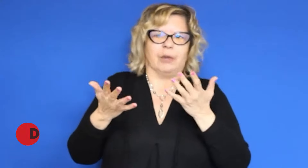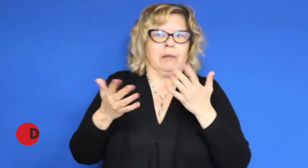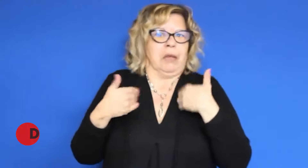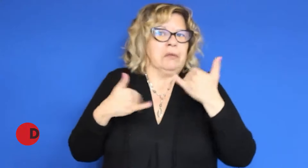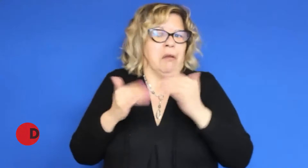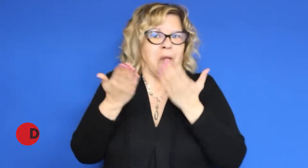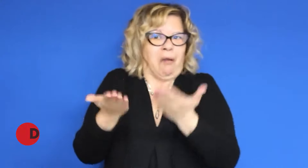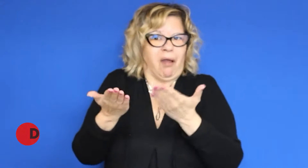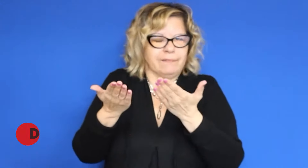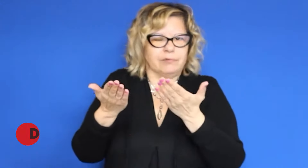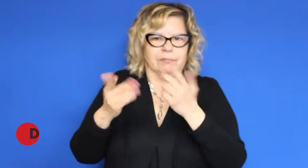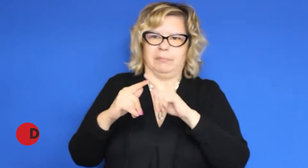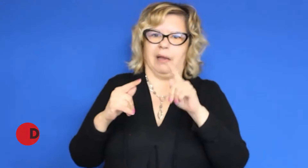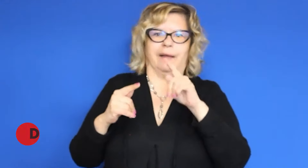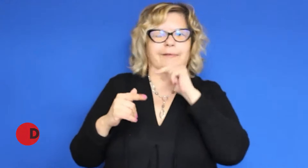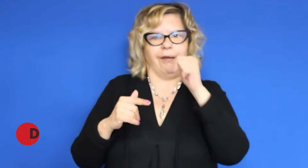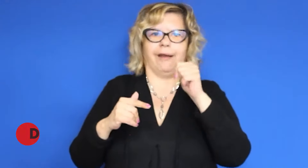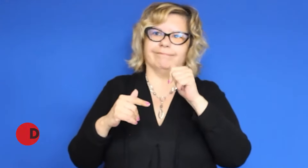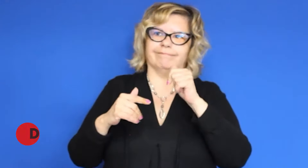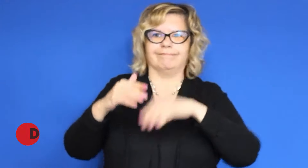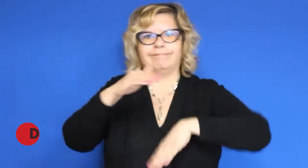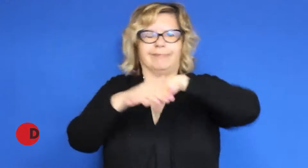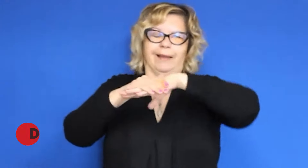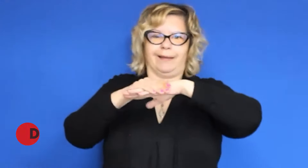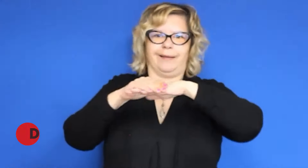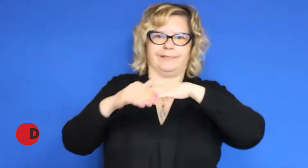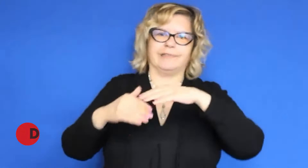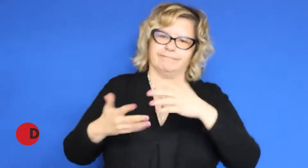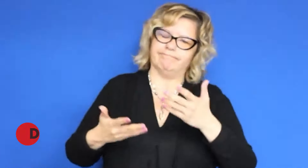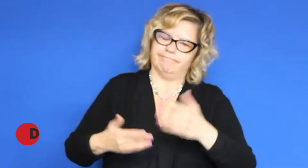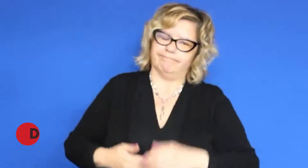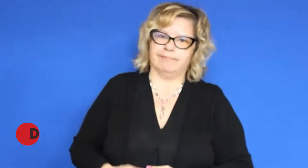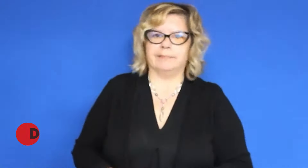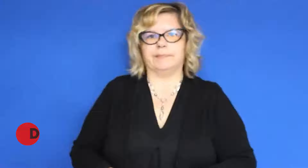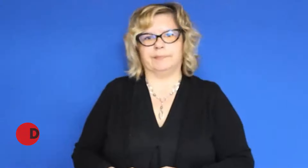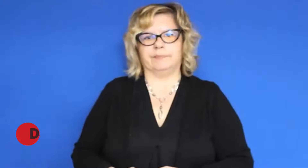We still offer classes though, just not at maximum capacity.